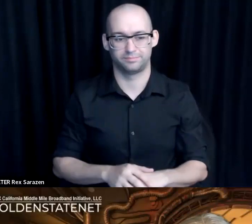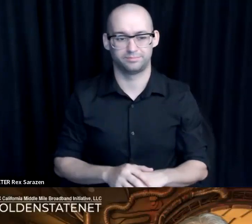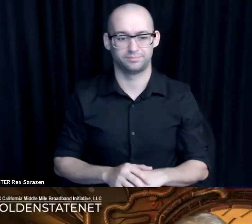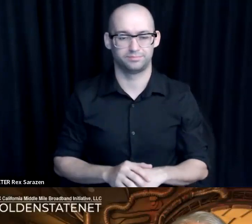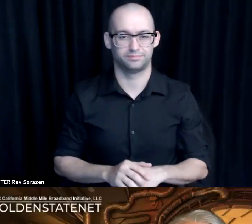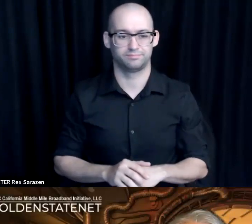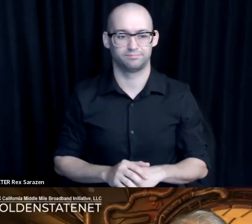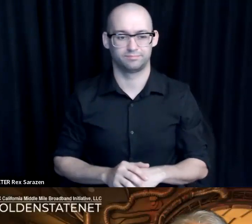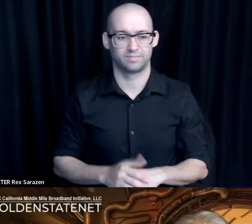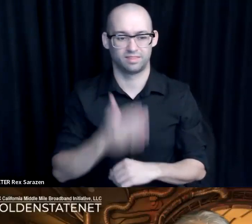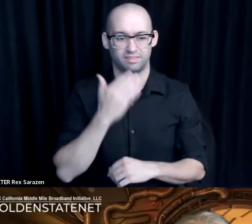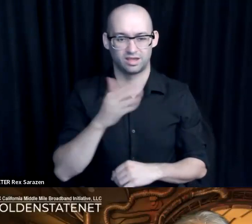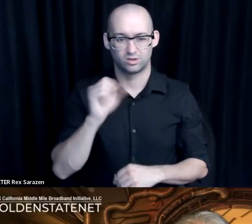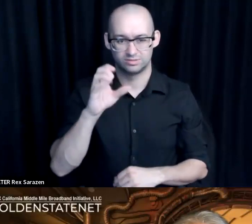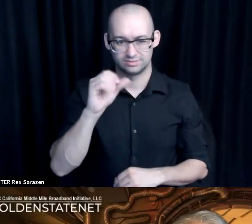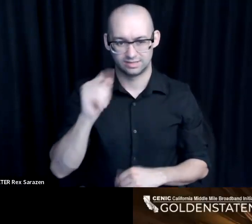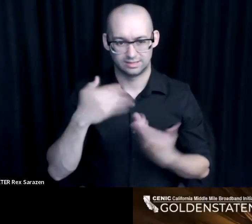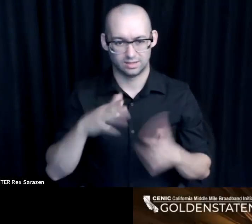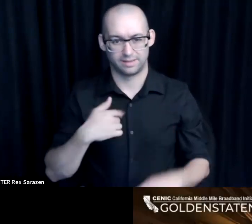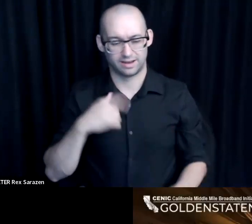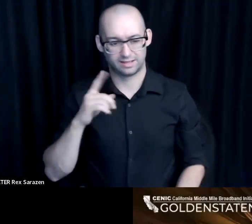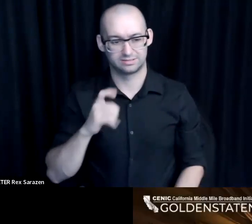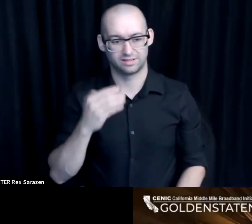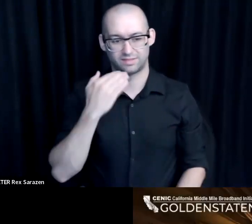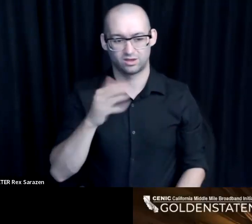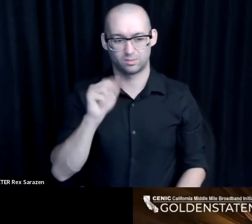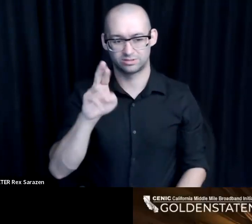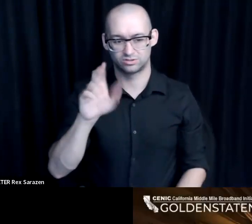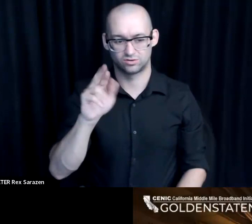Thank you, Scott, for letting me ask. Well, thank you, Mr. Carella. And I just wanted to add that